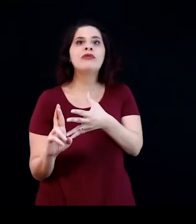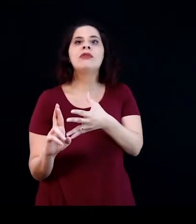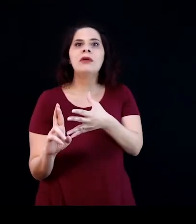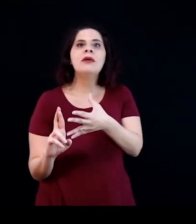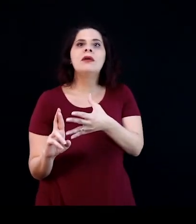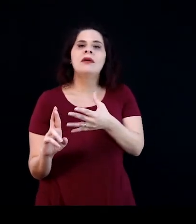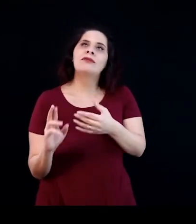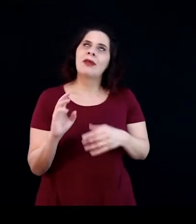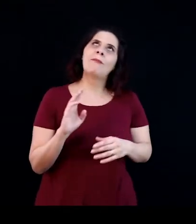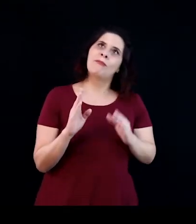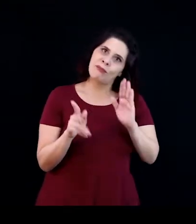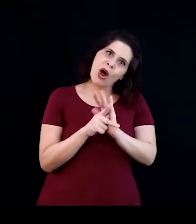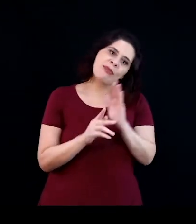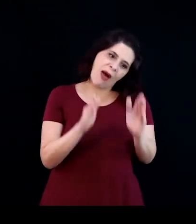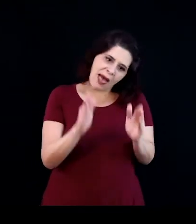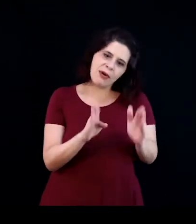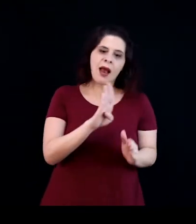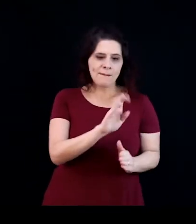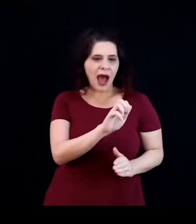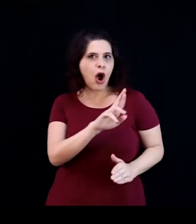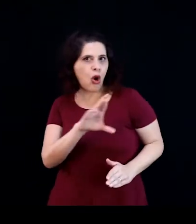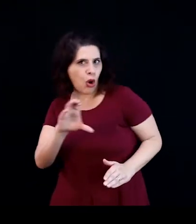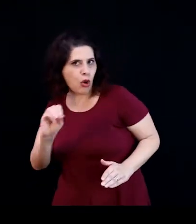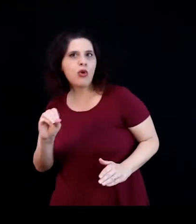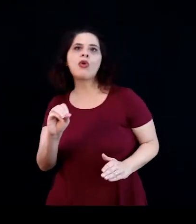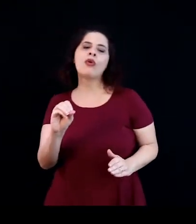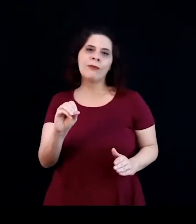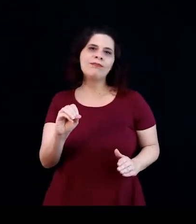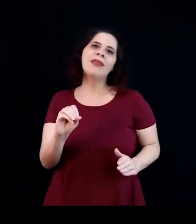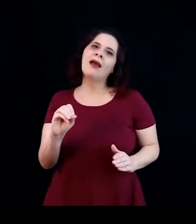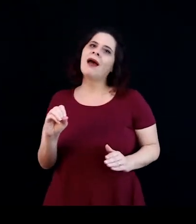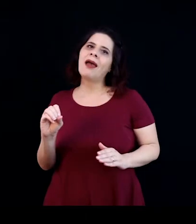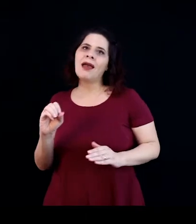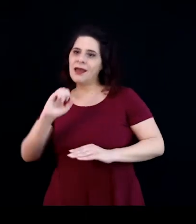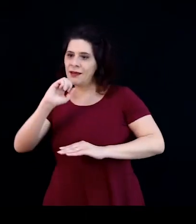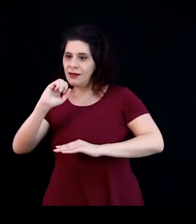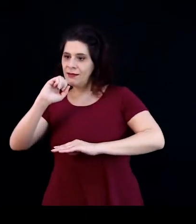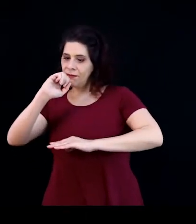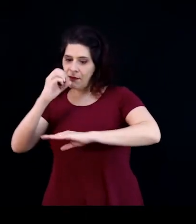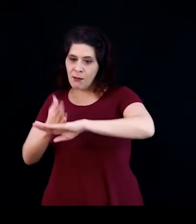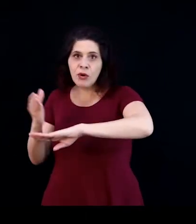you know, to baroque Brazil, Brazilian modernism.